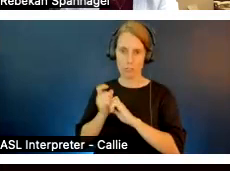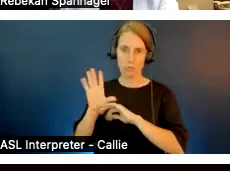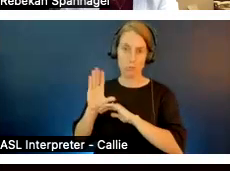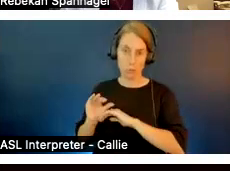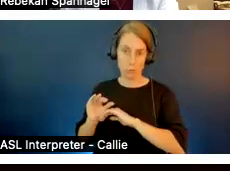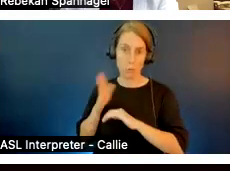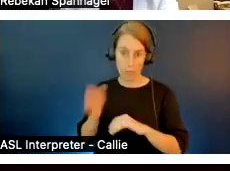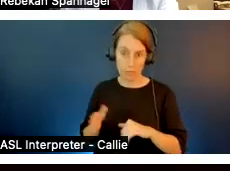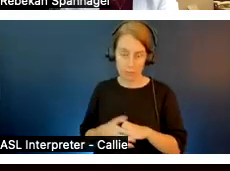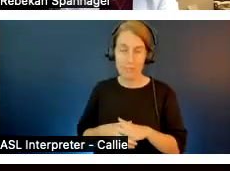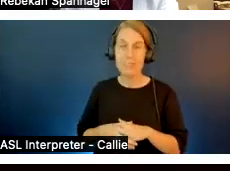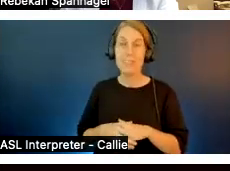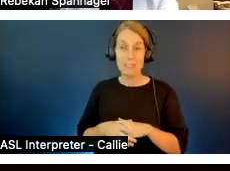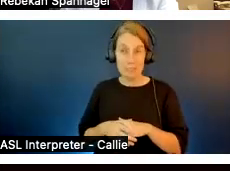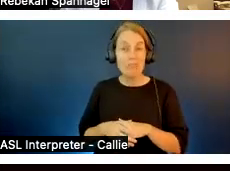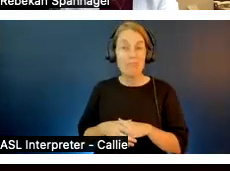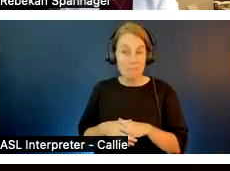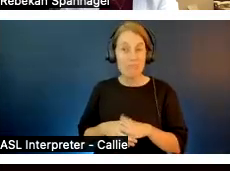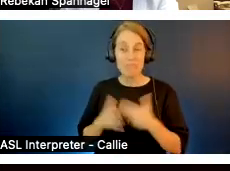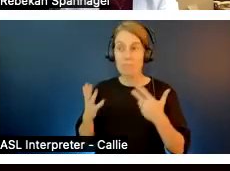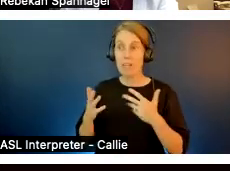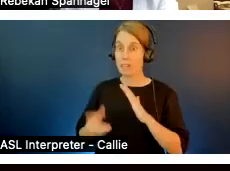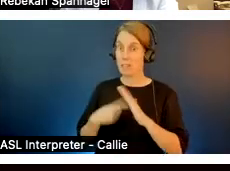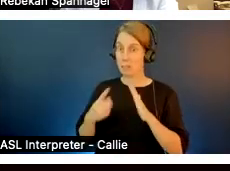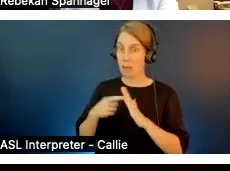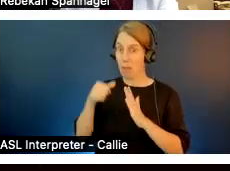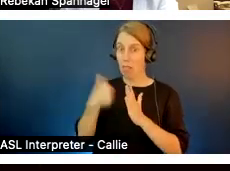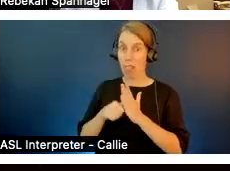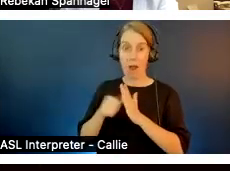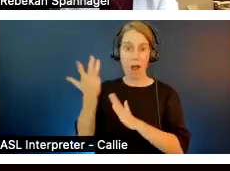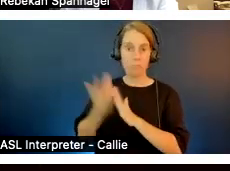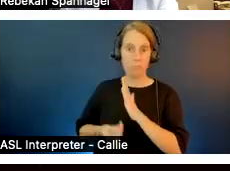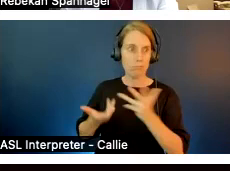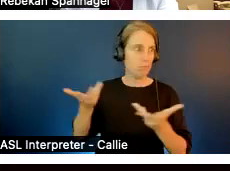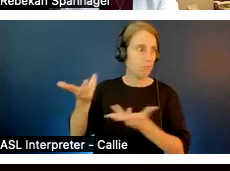sometimes there is a problem with the notice procedure you can complain about the lack of